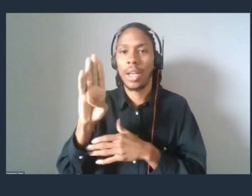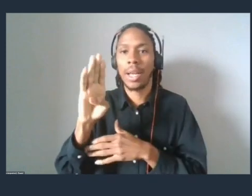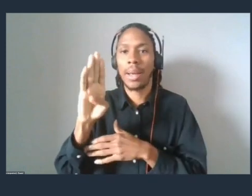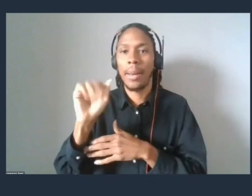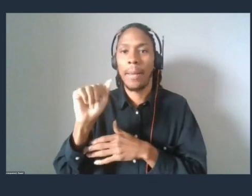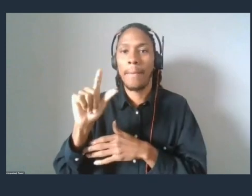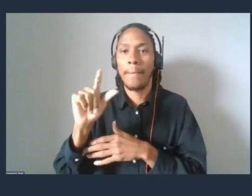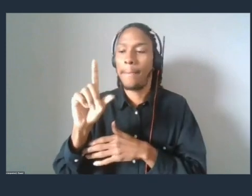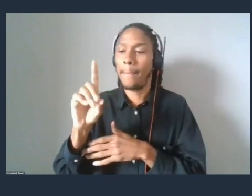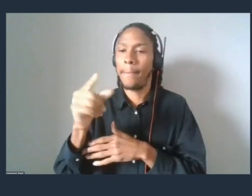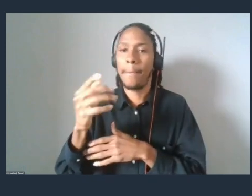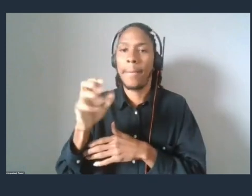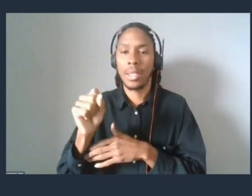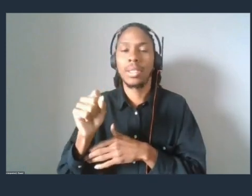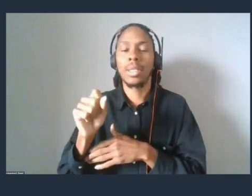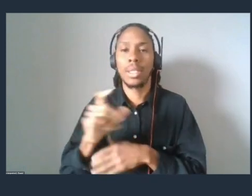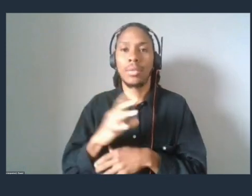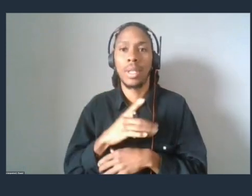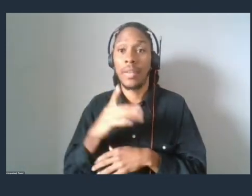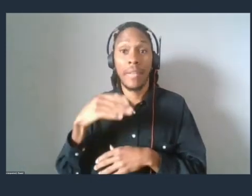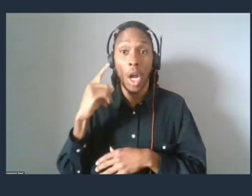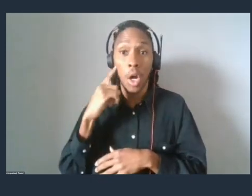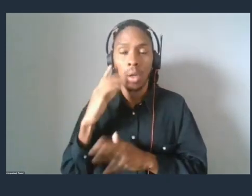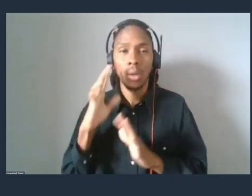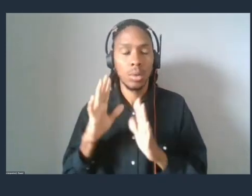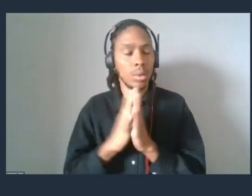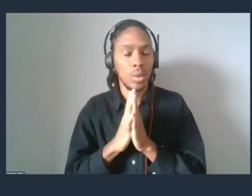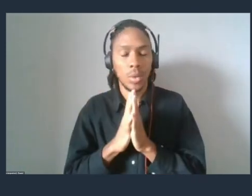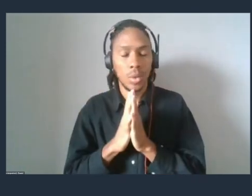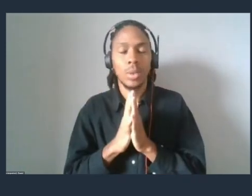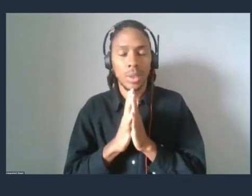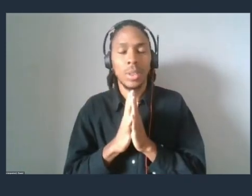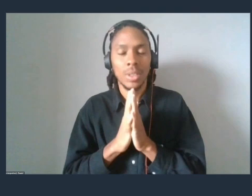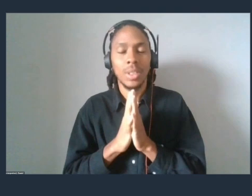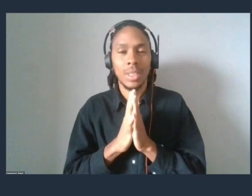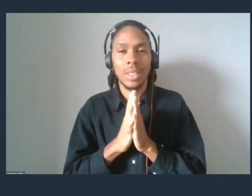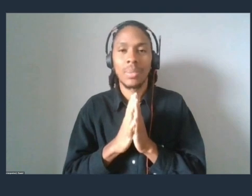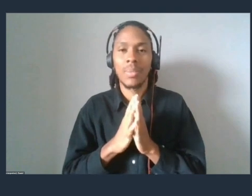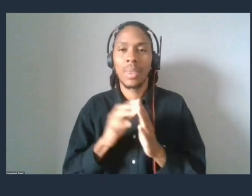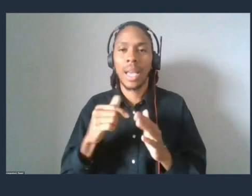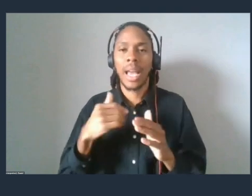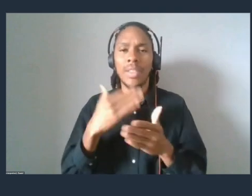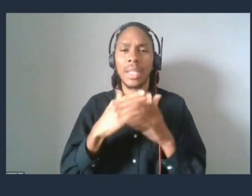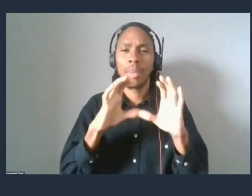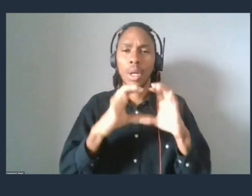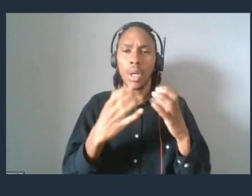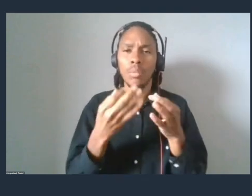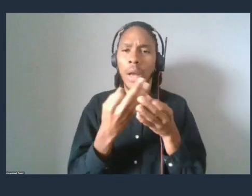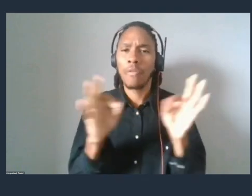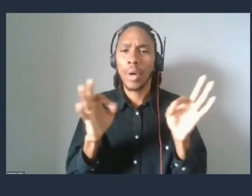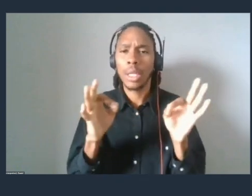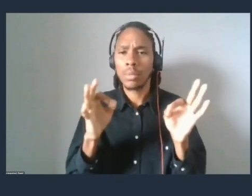They were absolutely great. If you've not heard about these, basically it's a set of courses, they're free to take with the assessment,